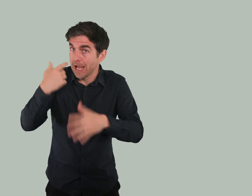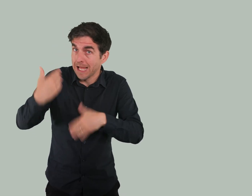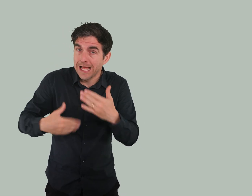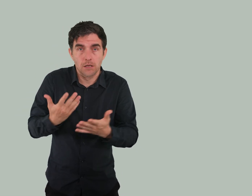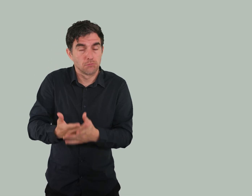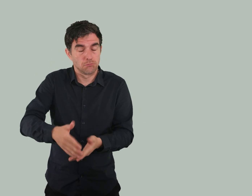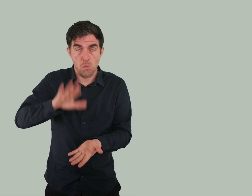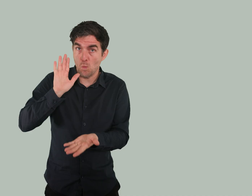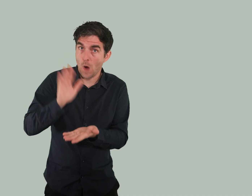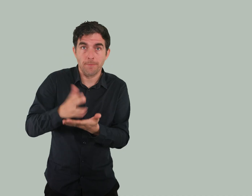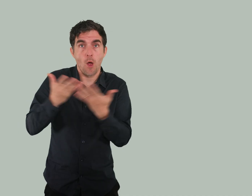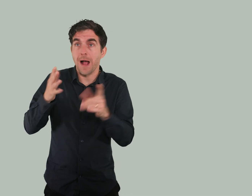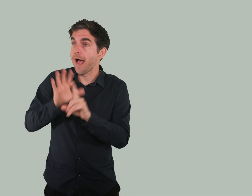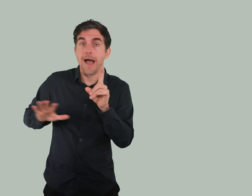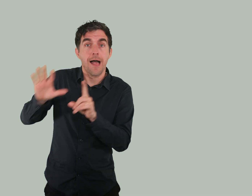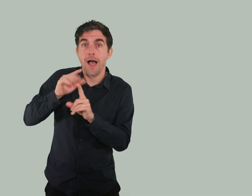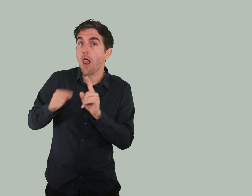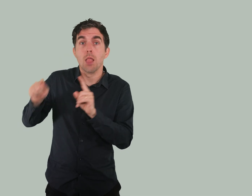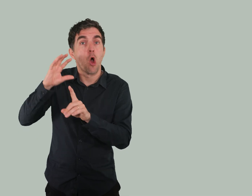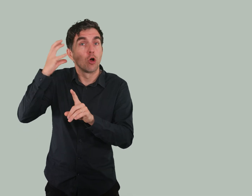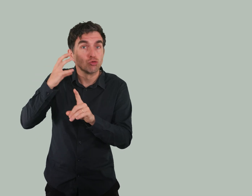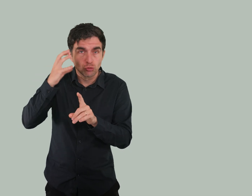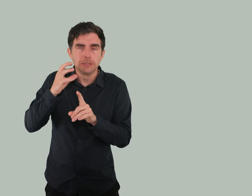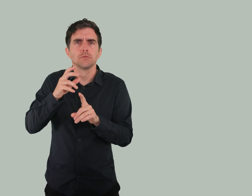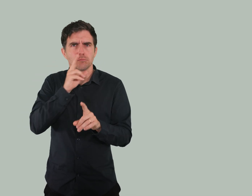of work-experience participation internationally,